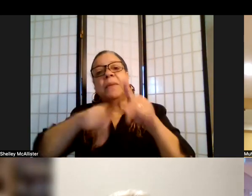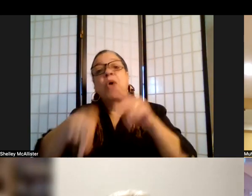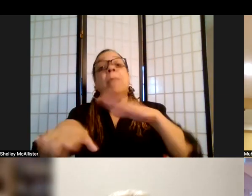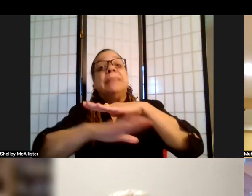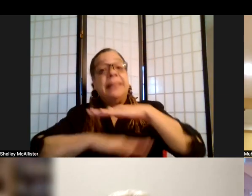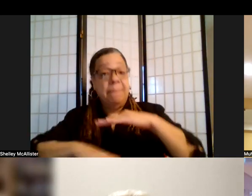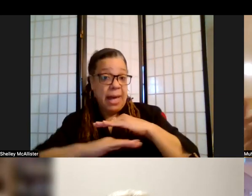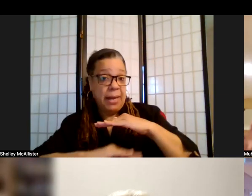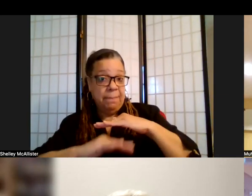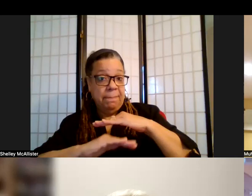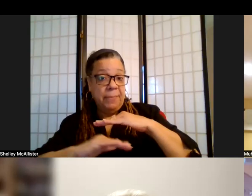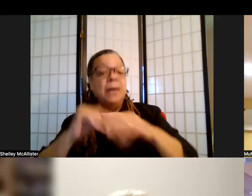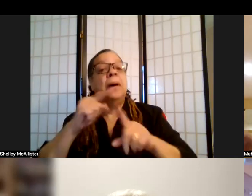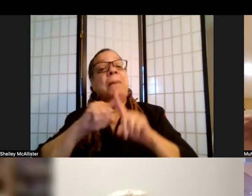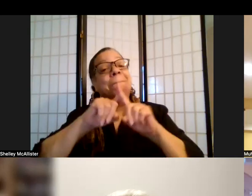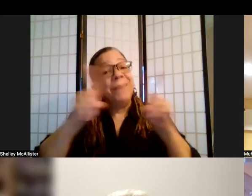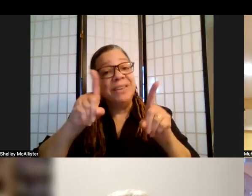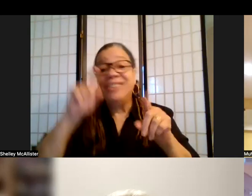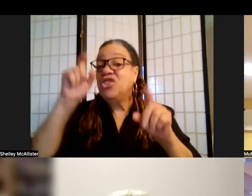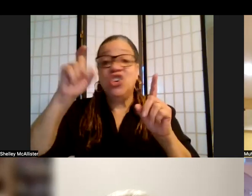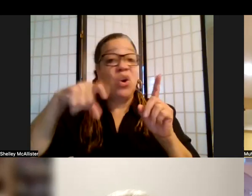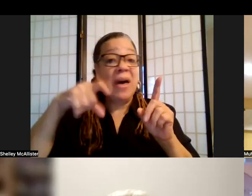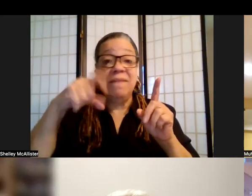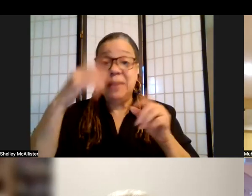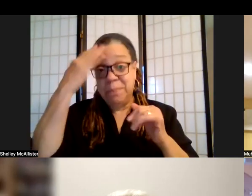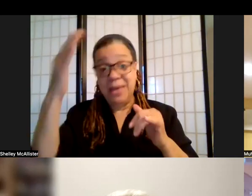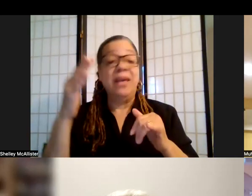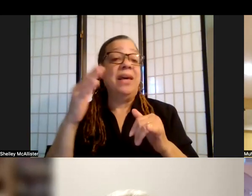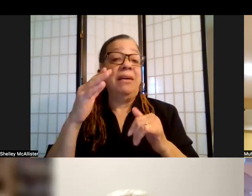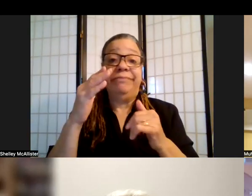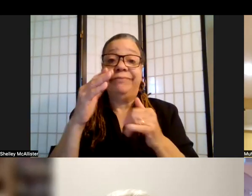um, and, and you know you don't have to be an infectious disease doctor to do that,